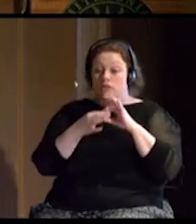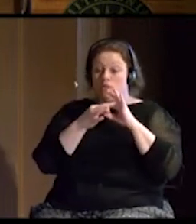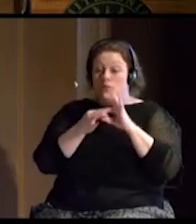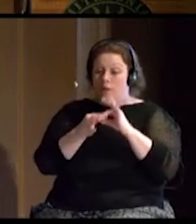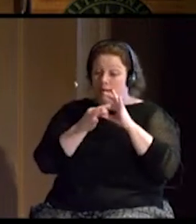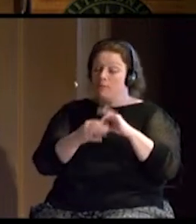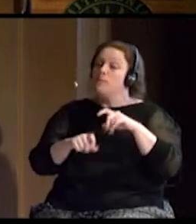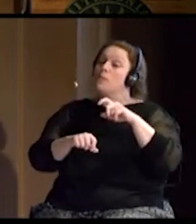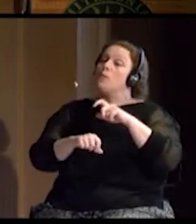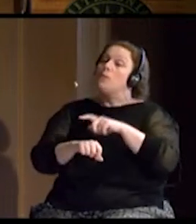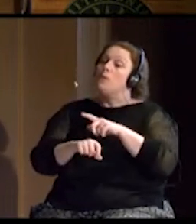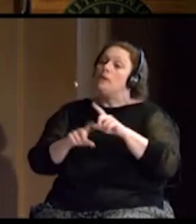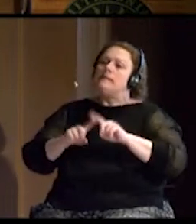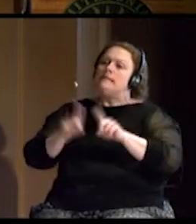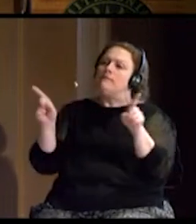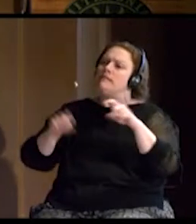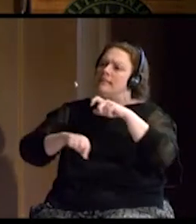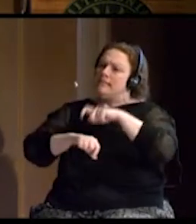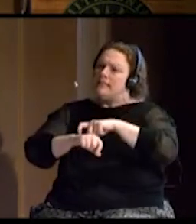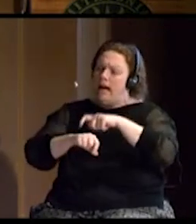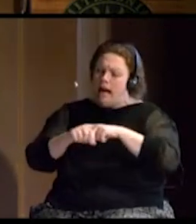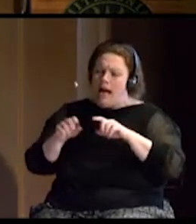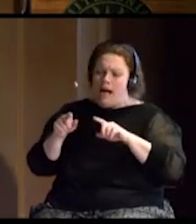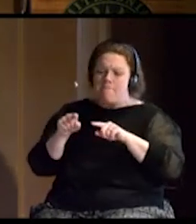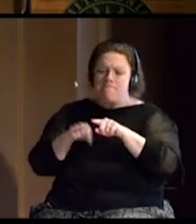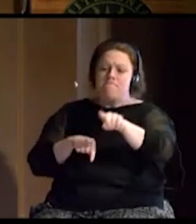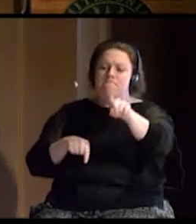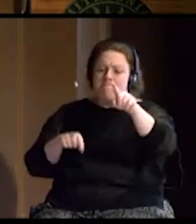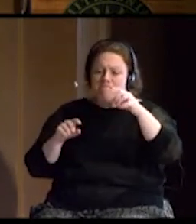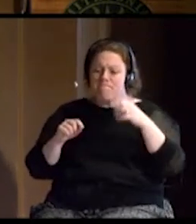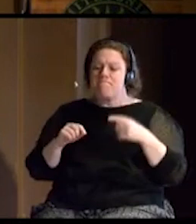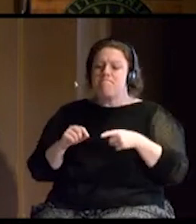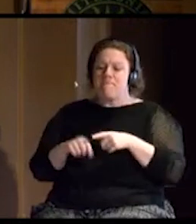with all major lineages originating in an early burst